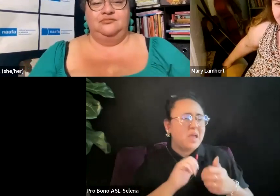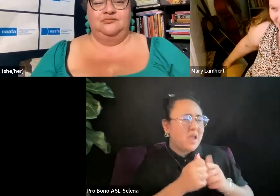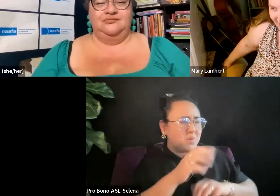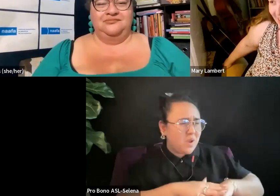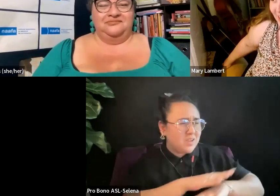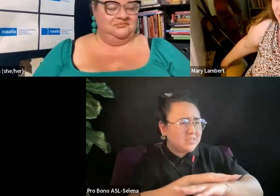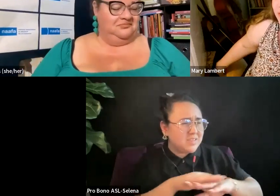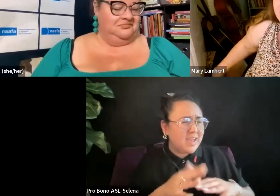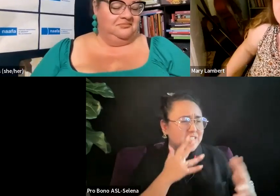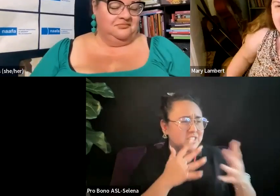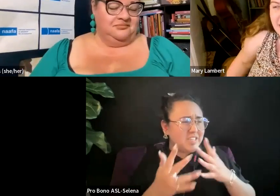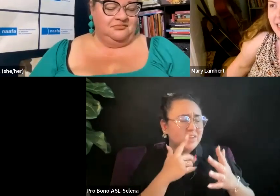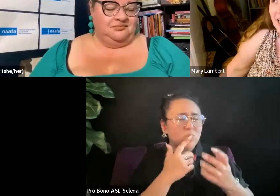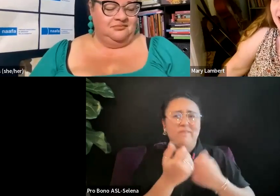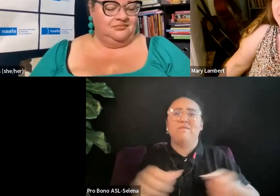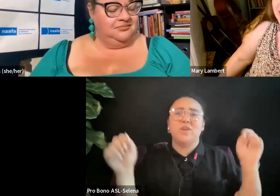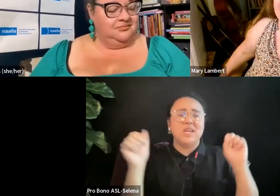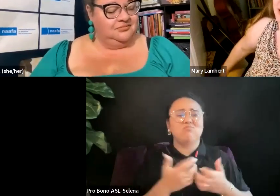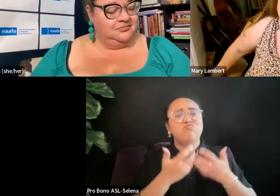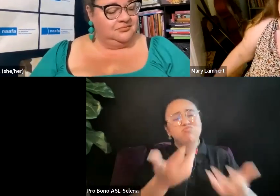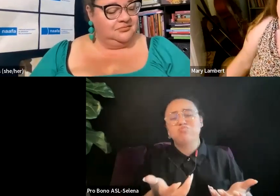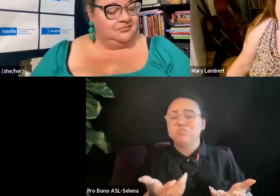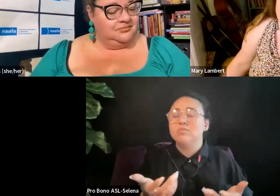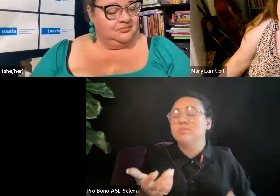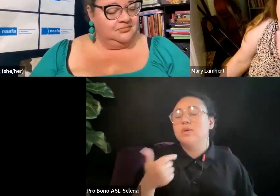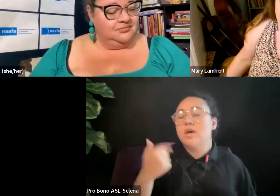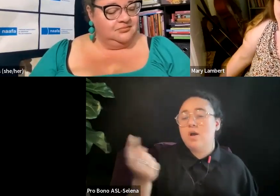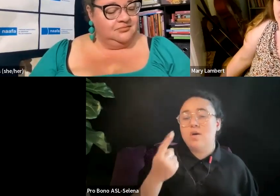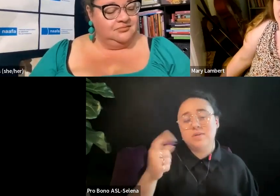Like singing so freely? And I always just love performing.